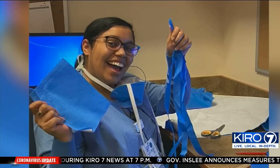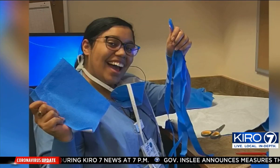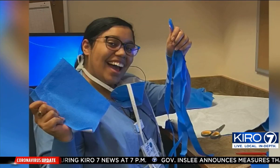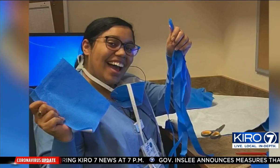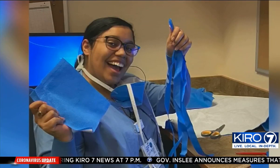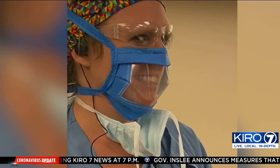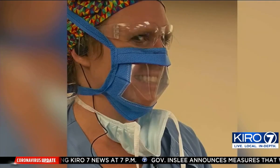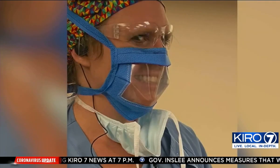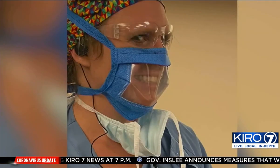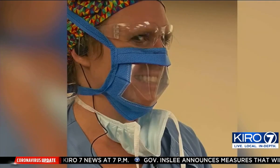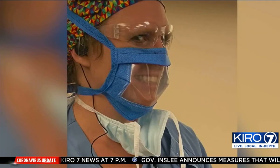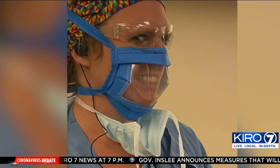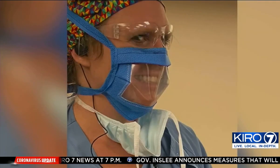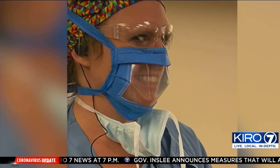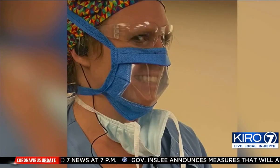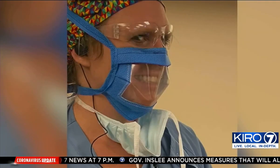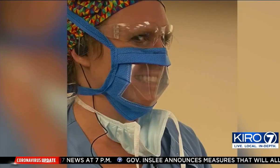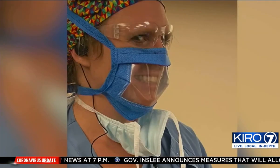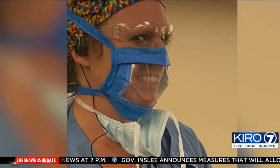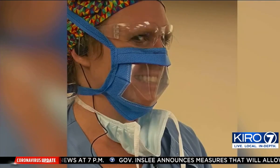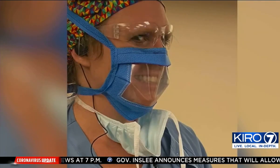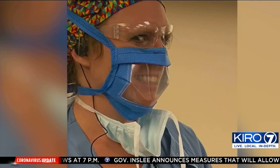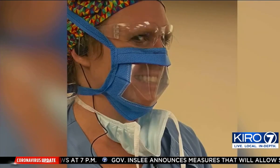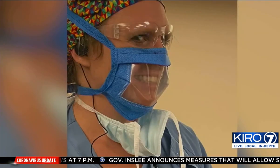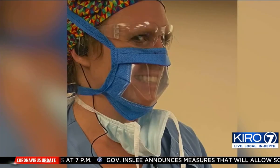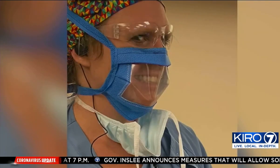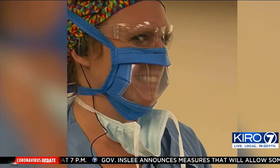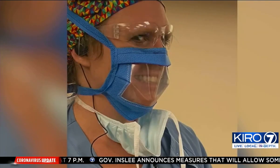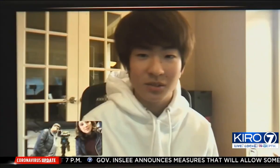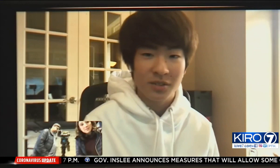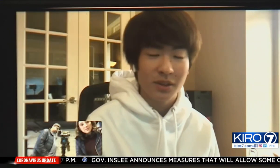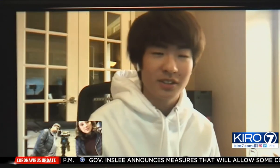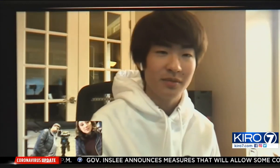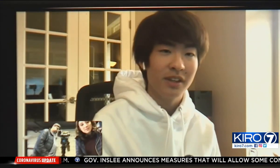SHE UNDERSTANDS THE NEED FOR FACEMASKS AND APPRECIATES HOW PEOPLE ARE STARTING TO MAKE CLEAR ONES, ESPECIALLY FOR